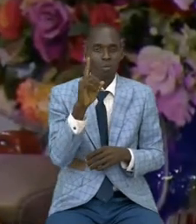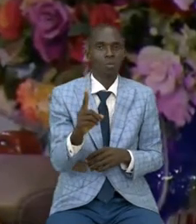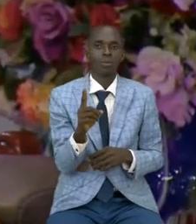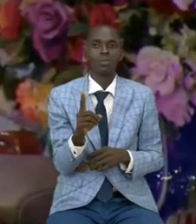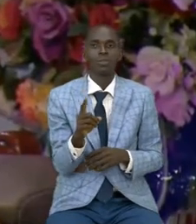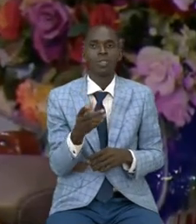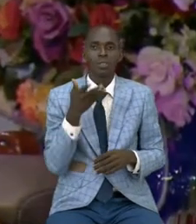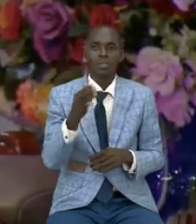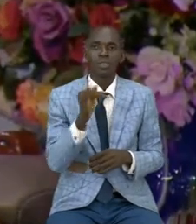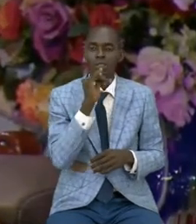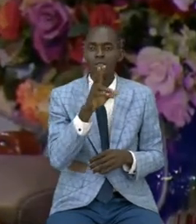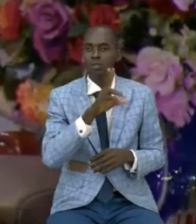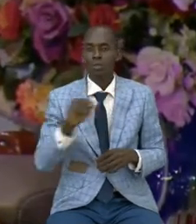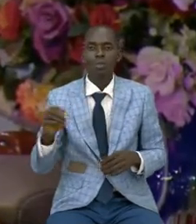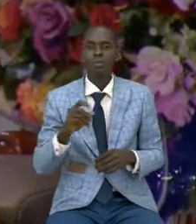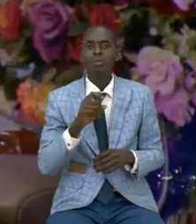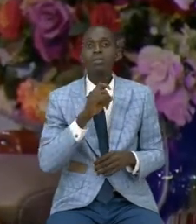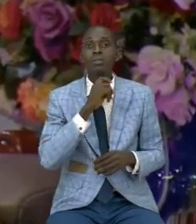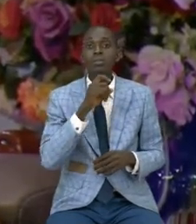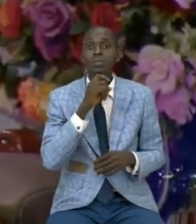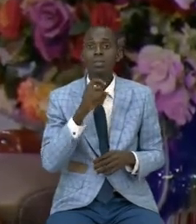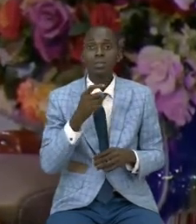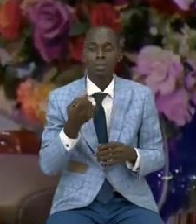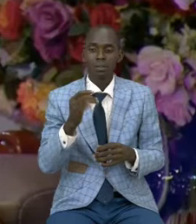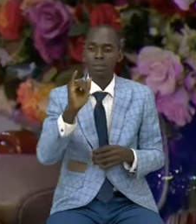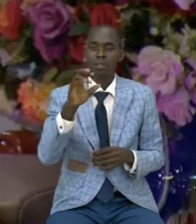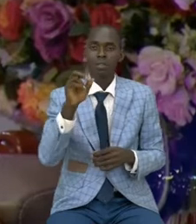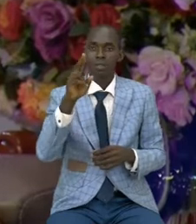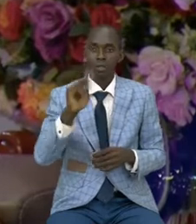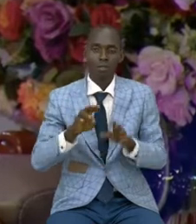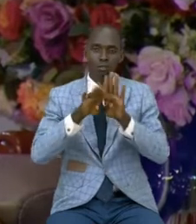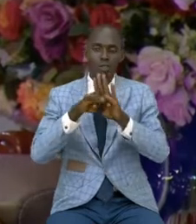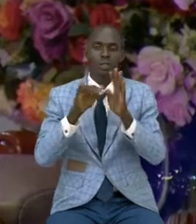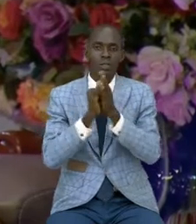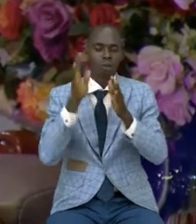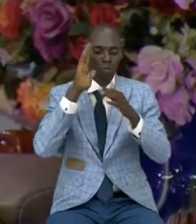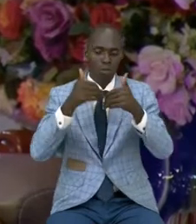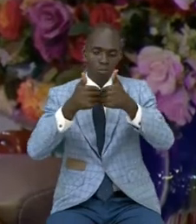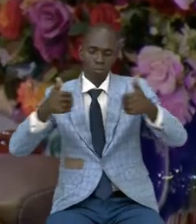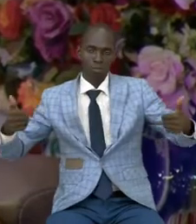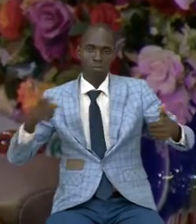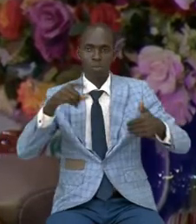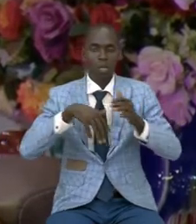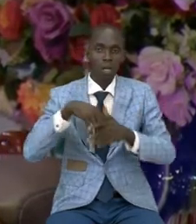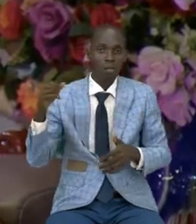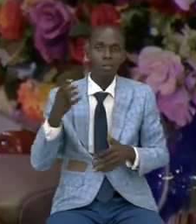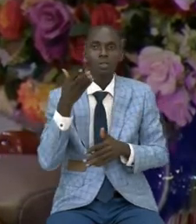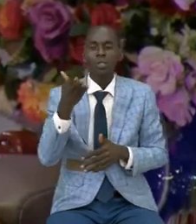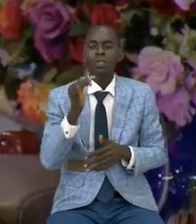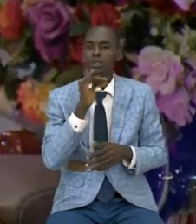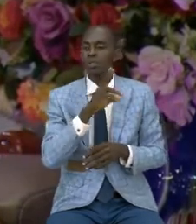iron door that will shield you out whatsoever there is no wall of demarcation